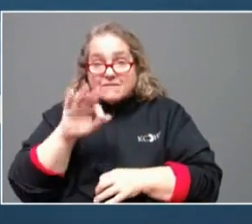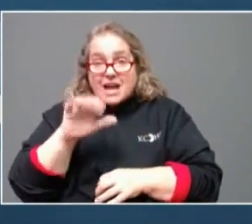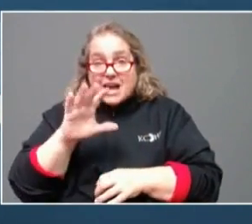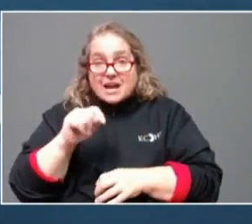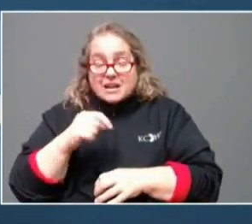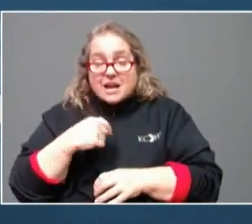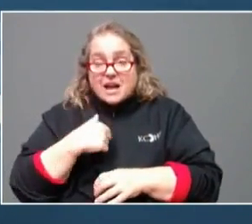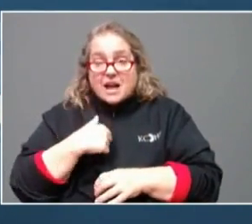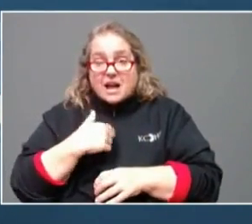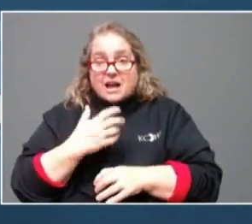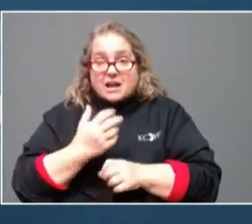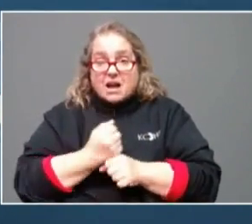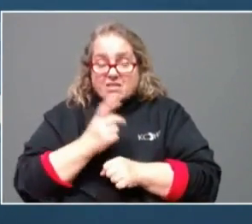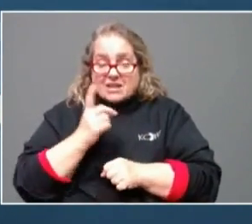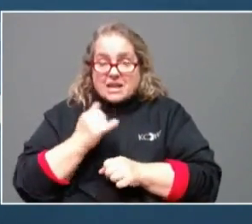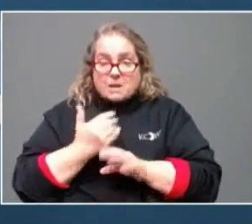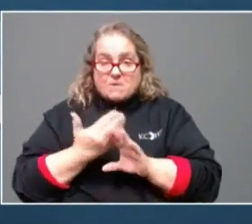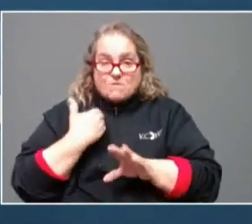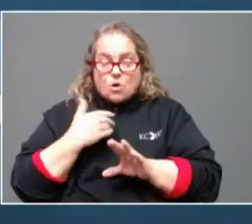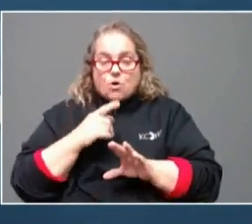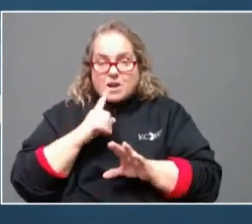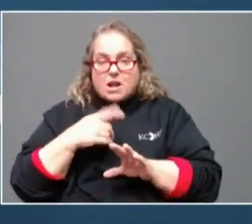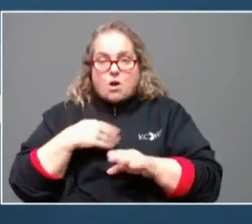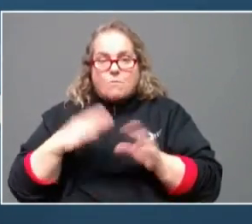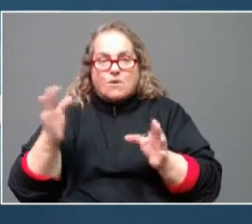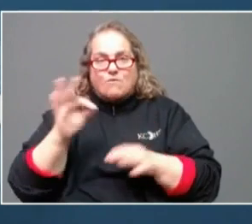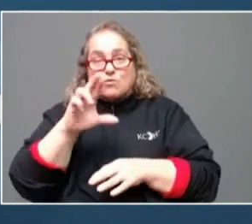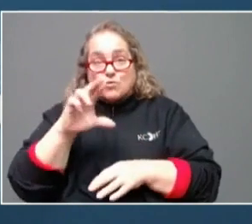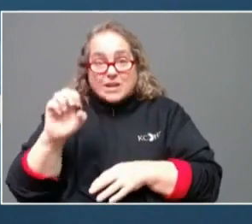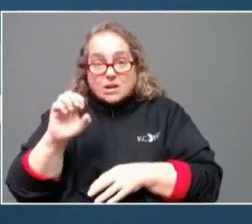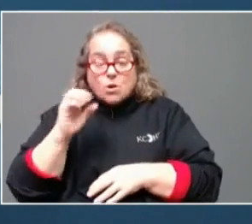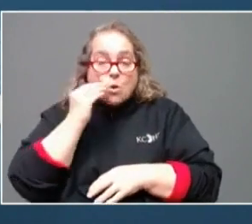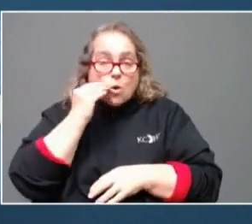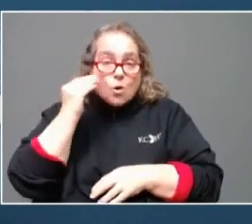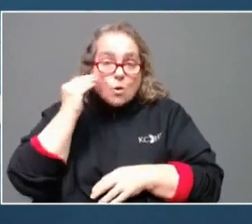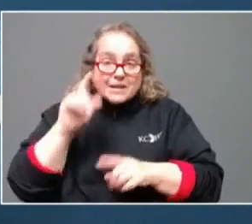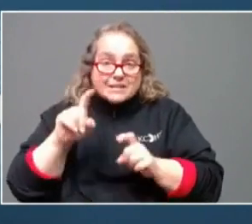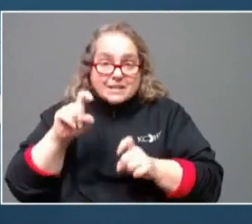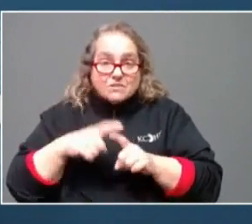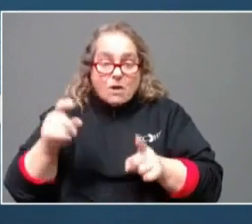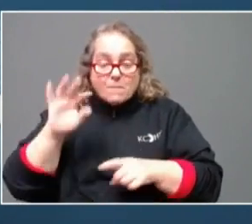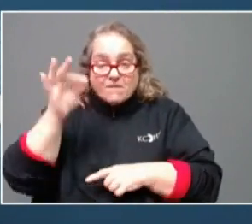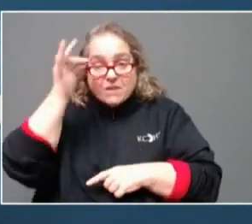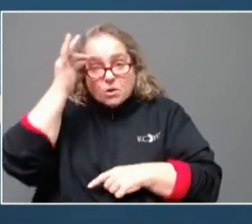Really opened up the free home tests from the federal government, but you